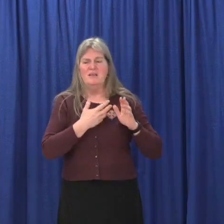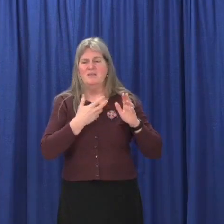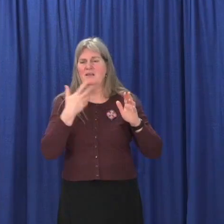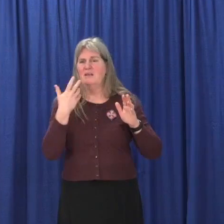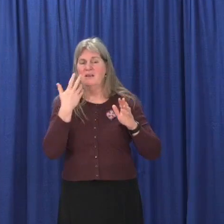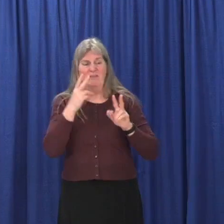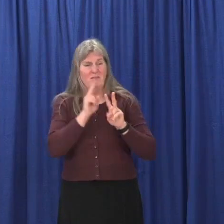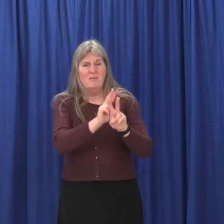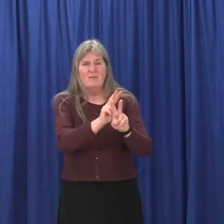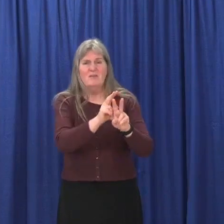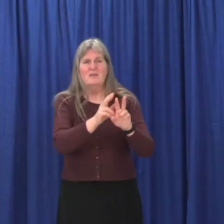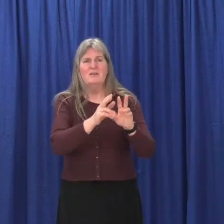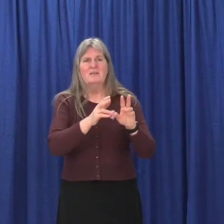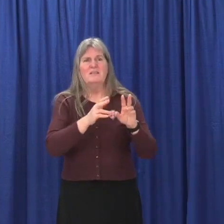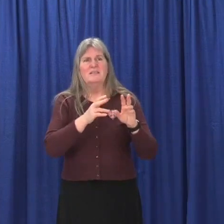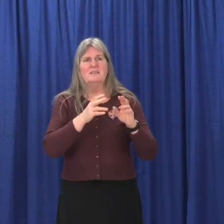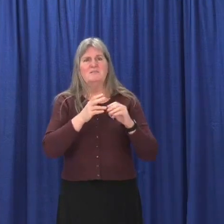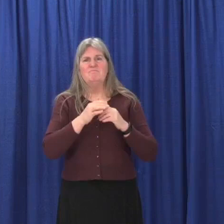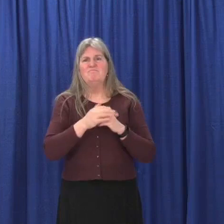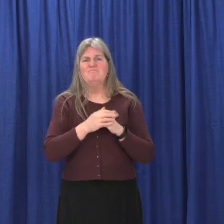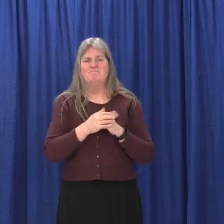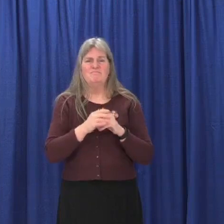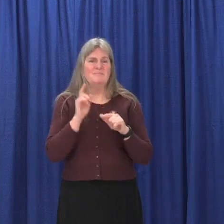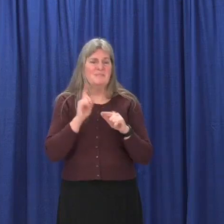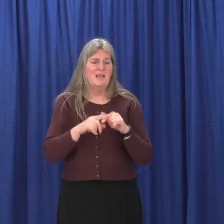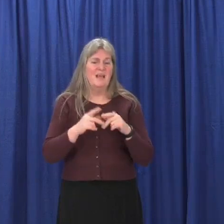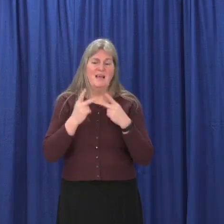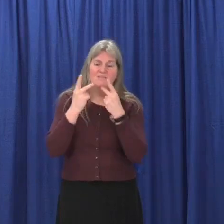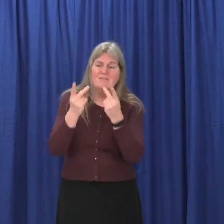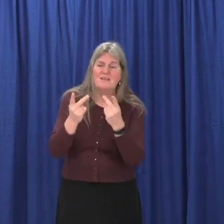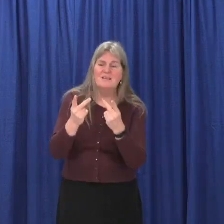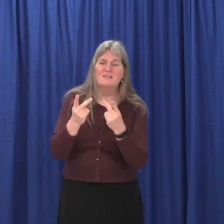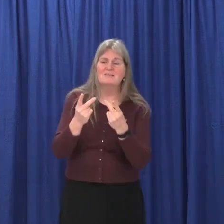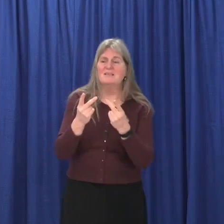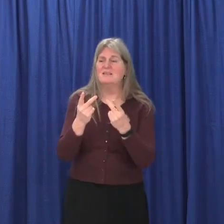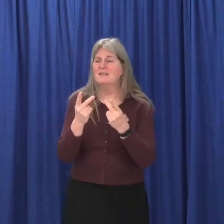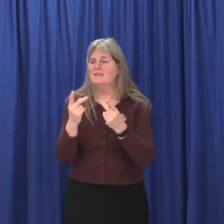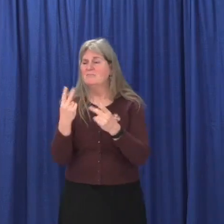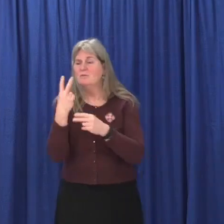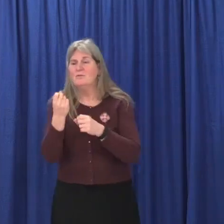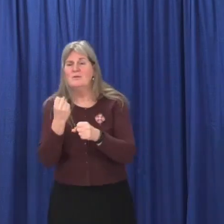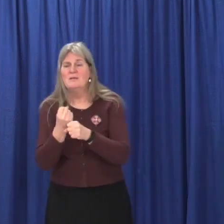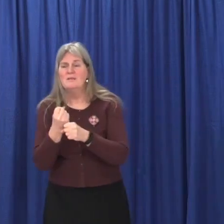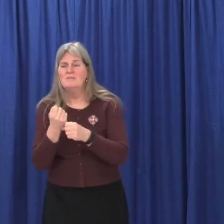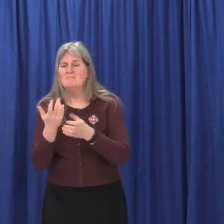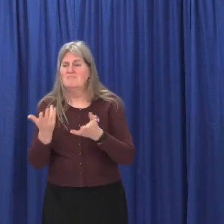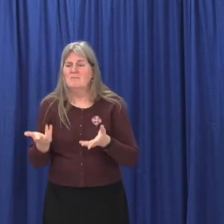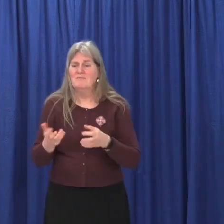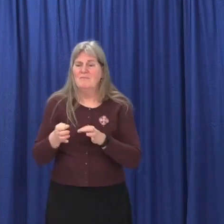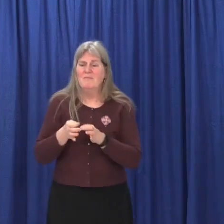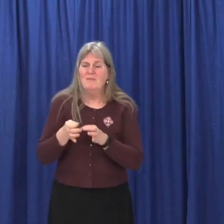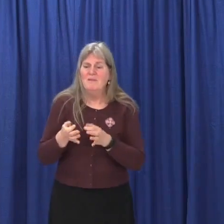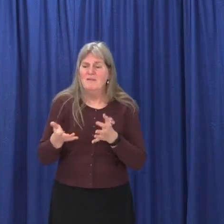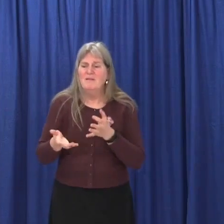we haven't been able to visit loved ones over the last two years. You know, there's people who,